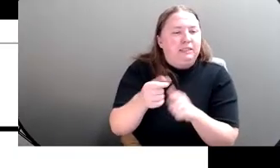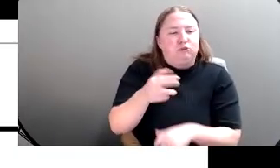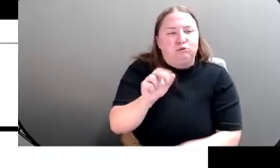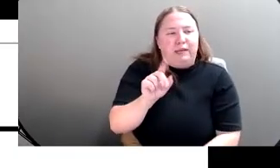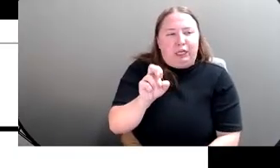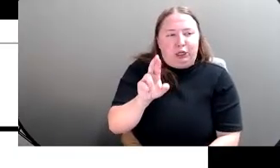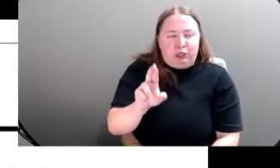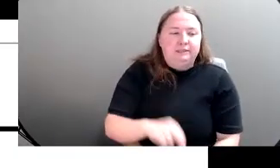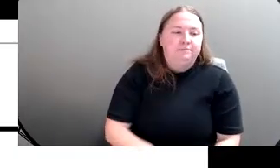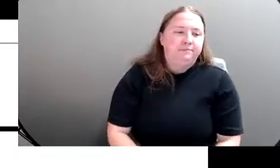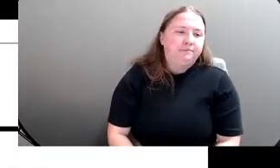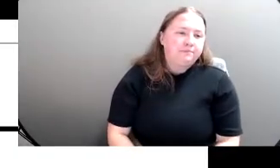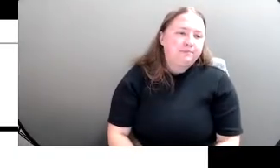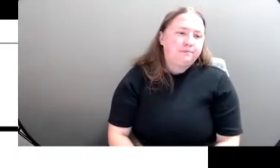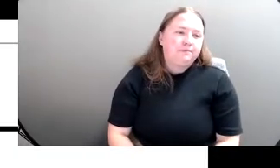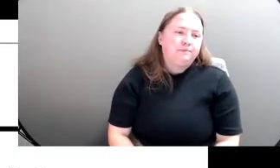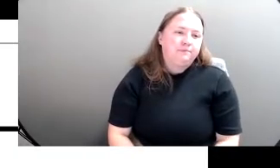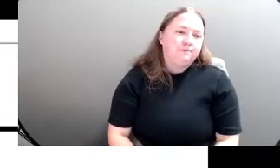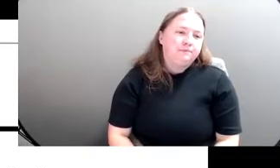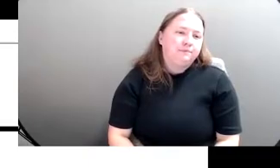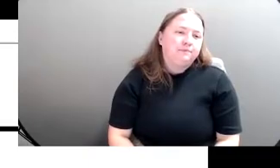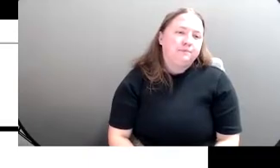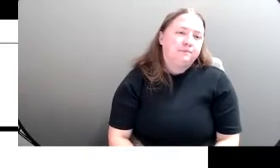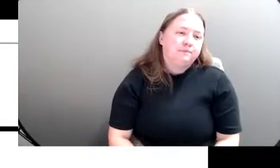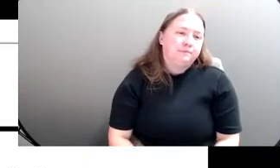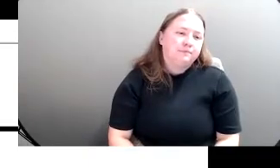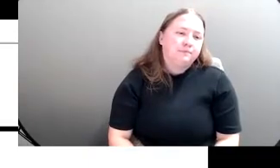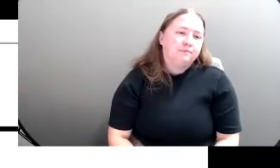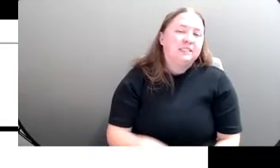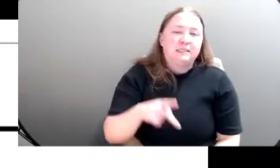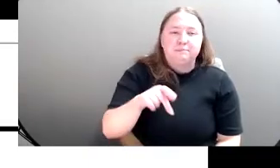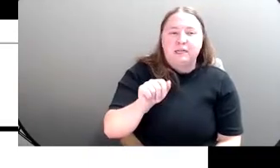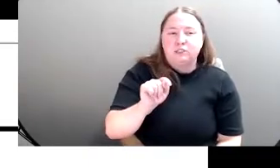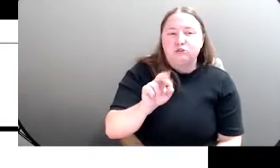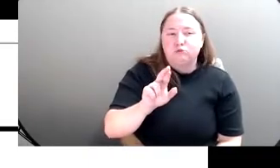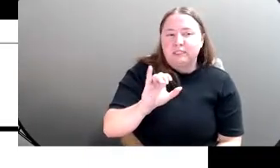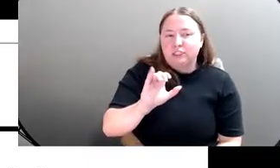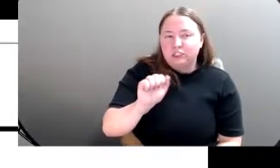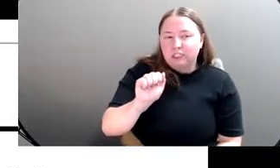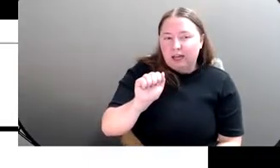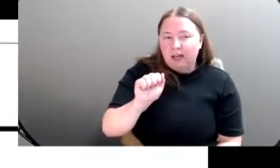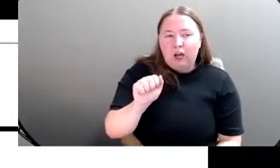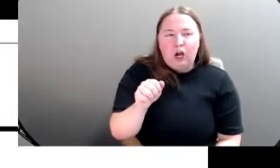Yeah. Patricia, if you're talking about within Studio,